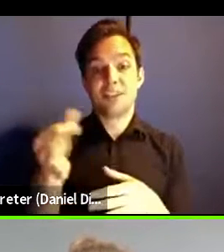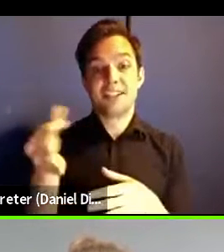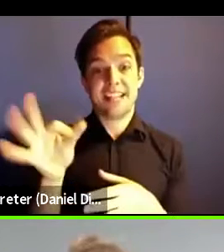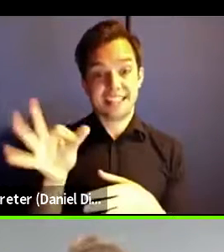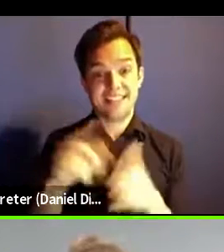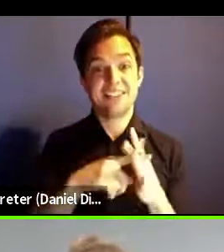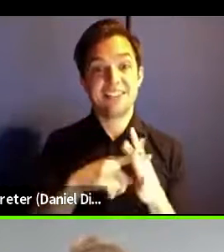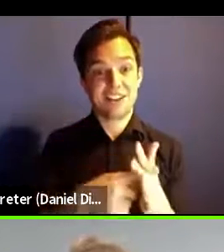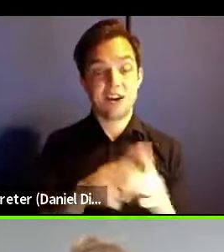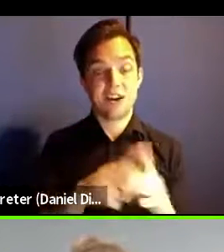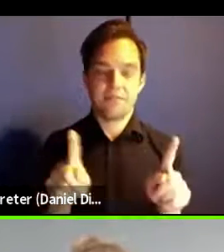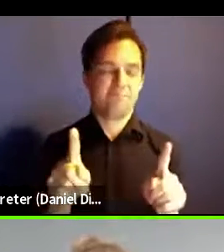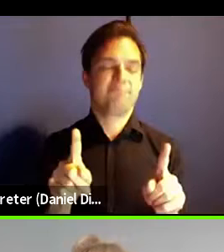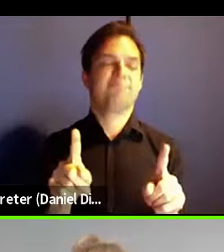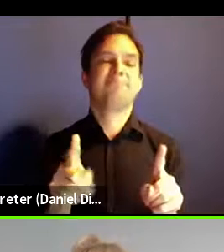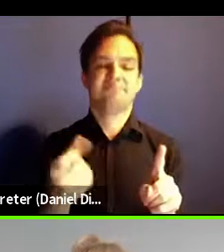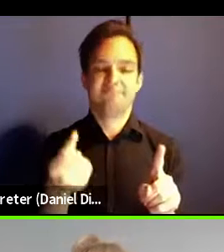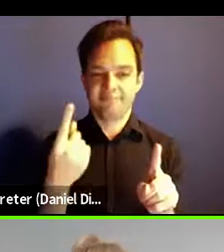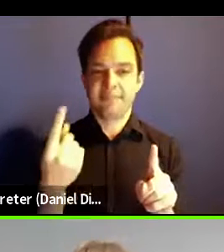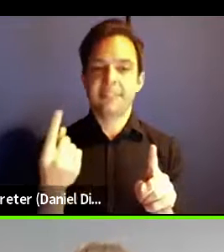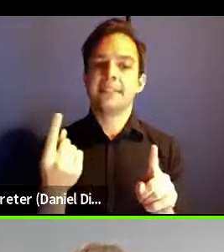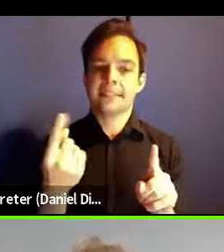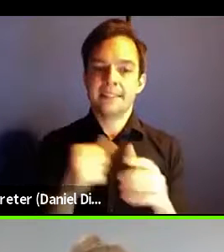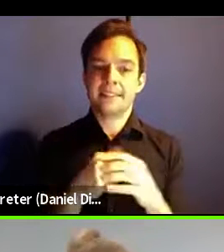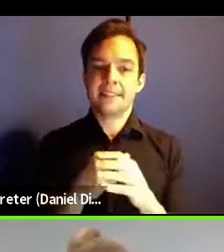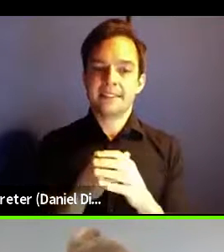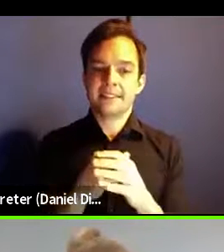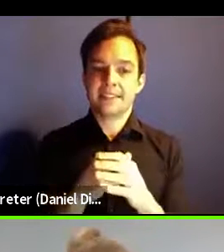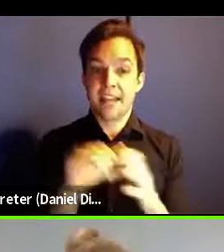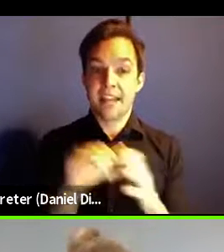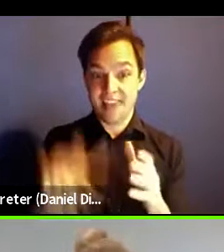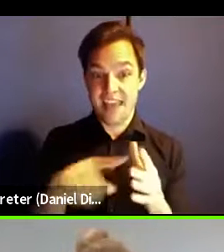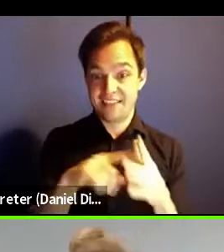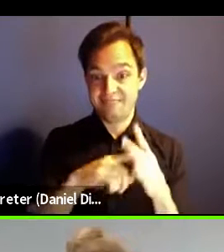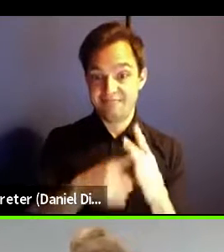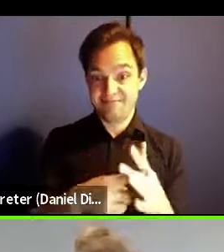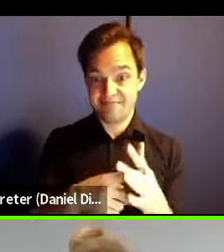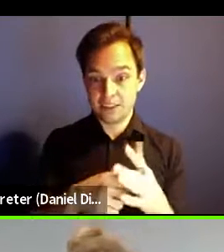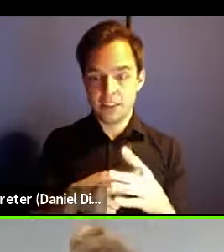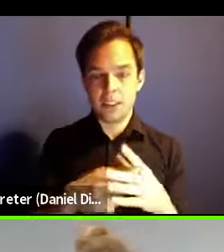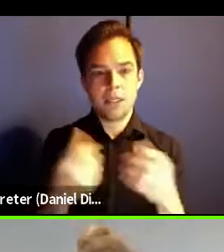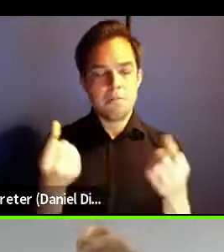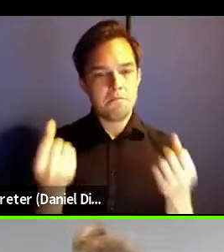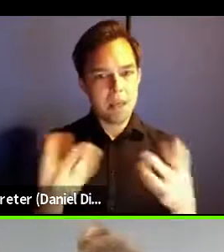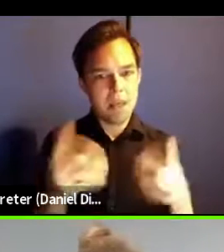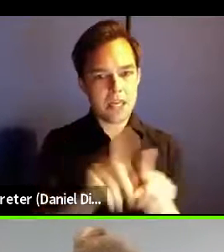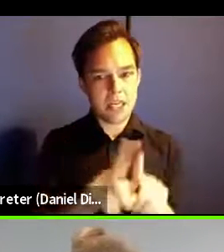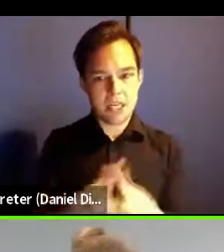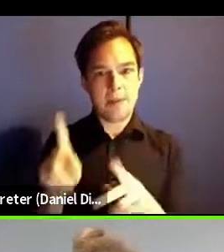but it has been a movement in action. So many of these people's names here on the screen,